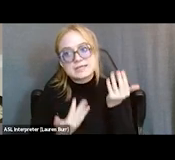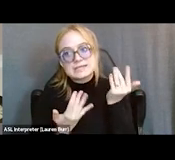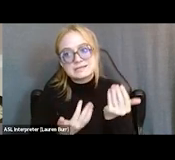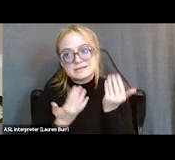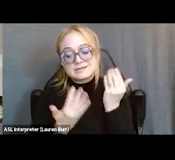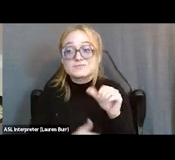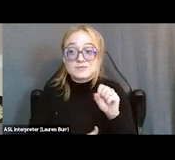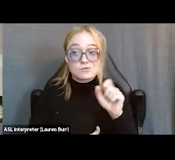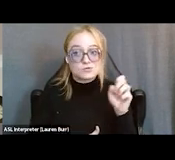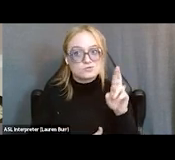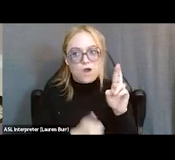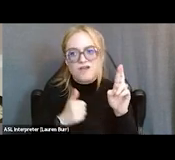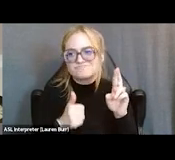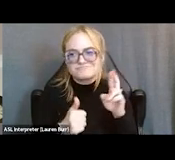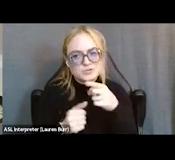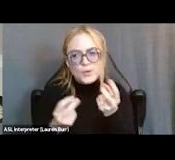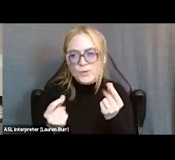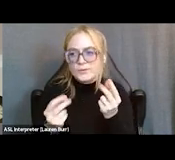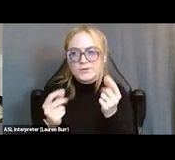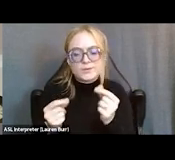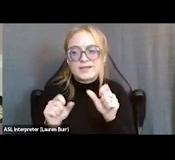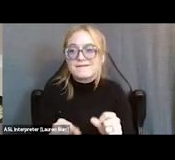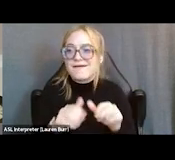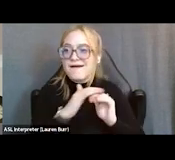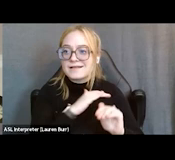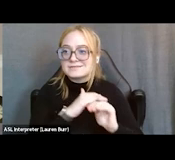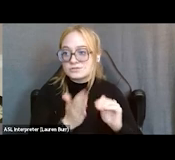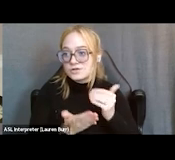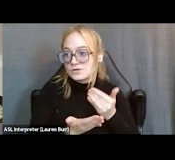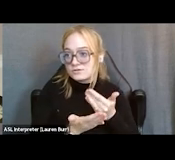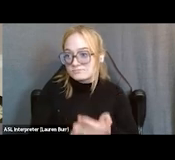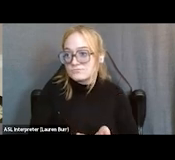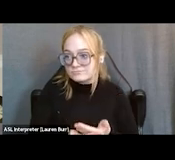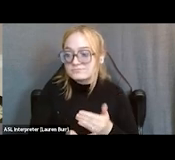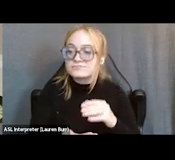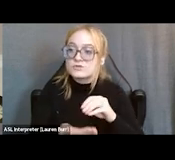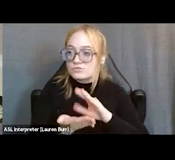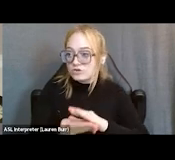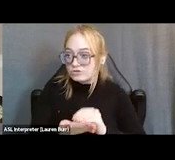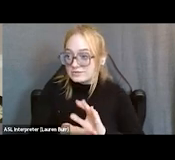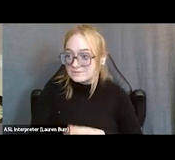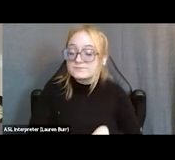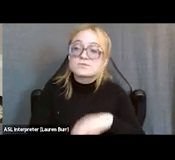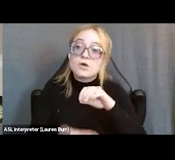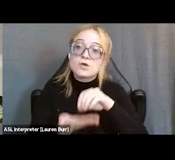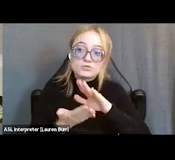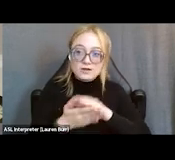You guys are very quickly able to get records, the records function to determine if the person meets SSA